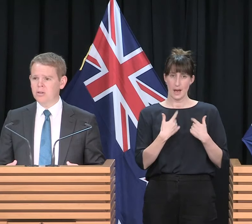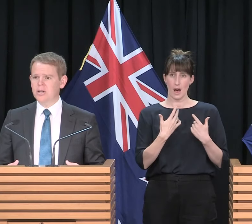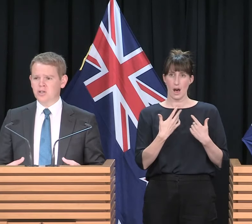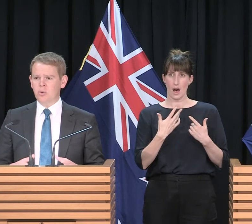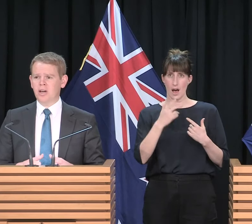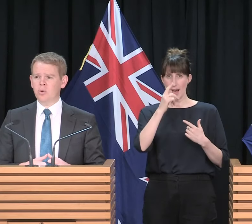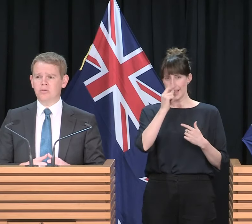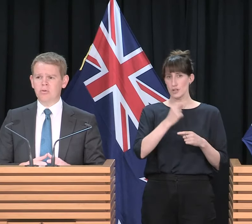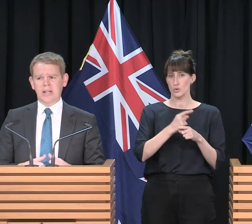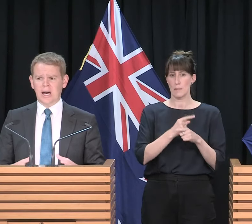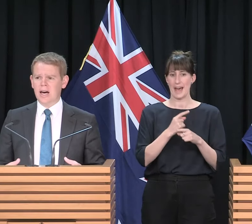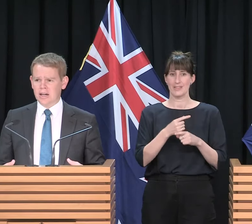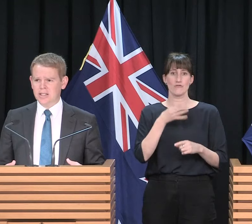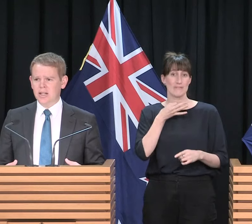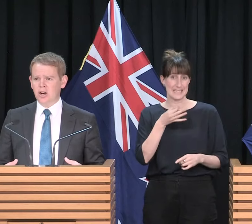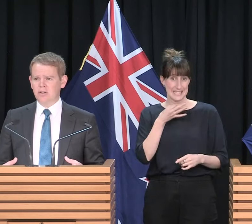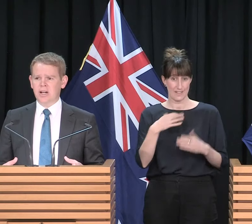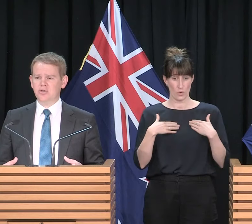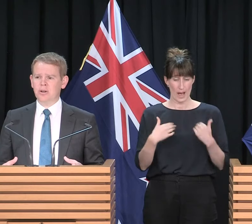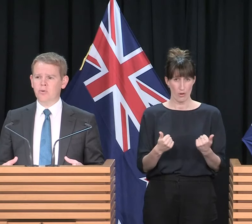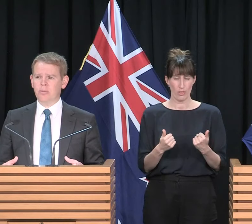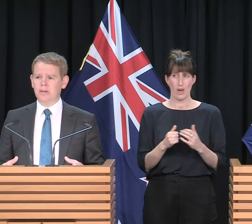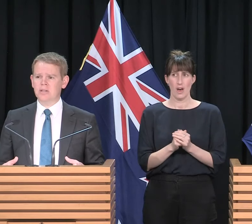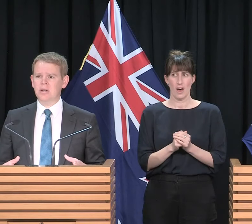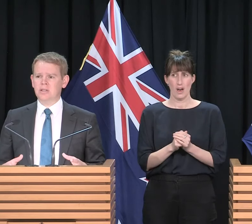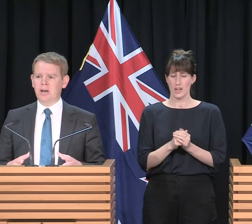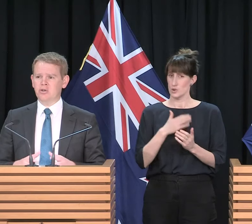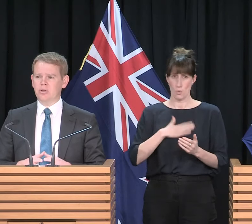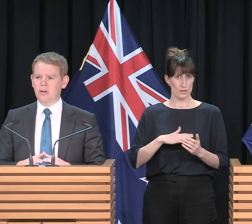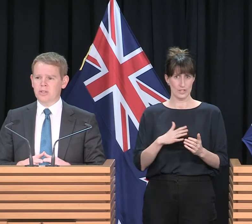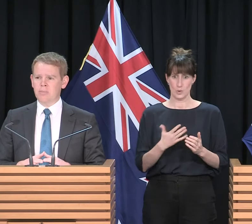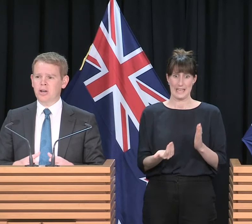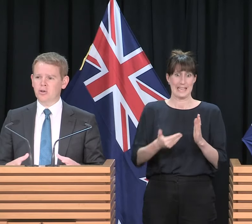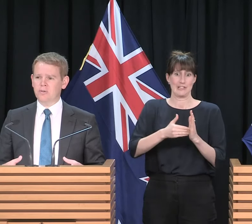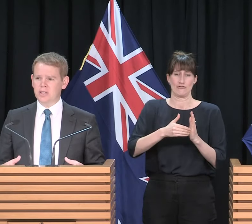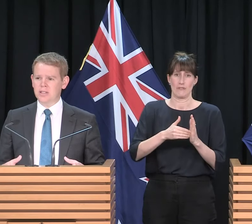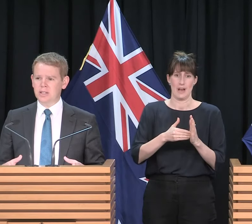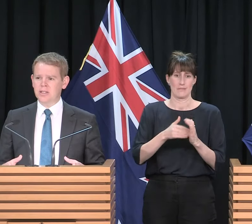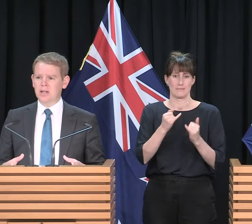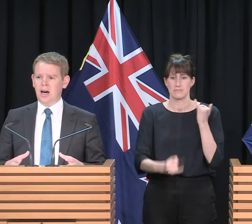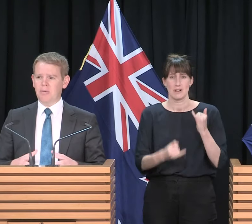These do not need to be medical-grade masks. They could be reusable or the